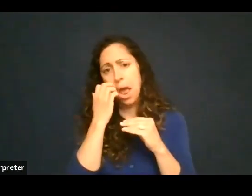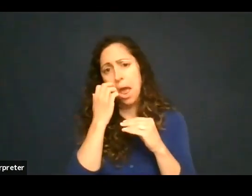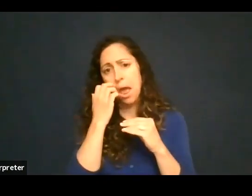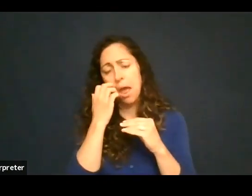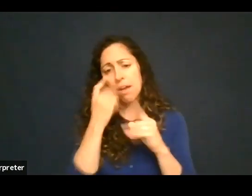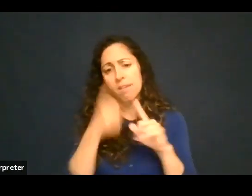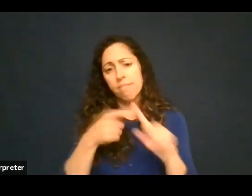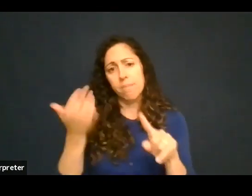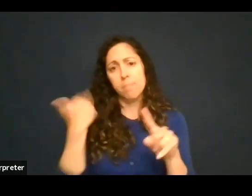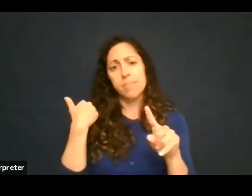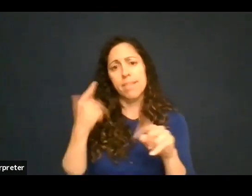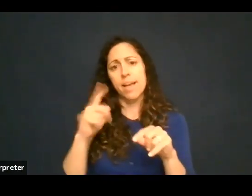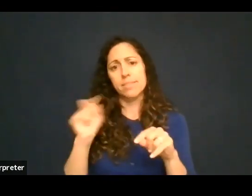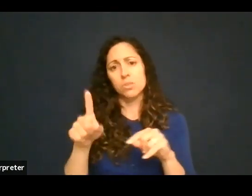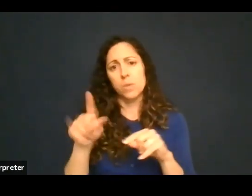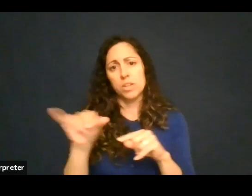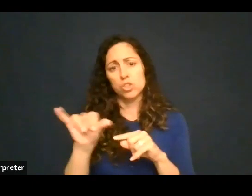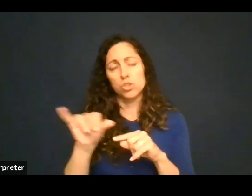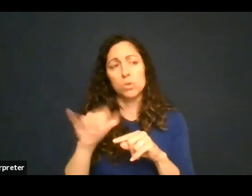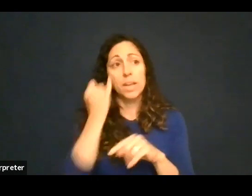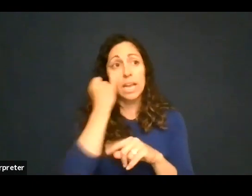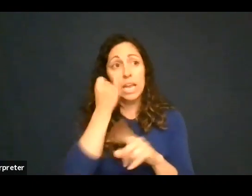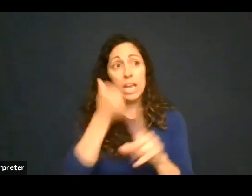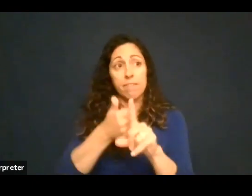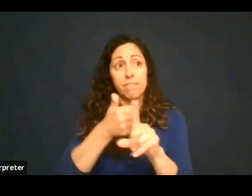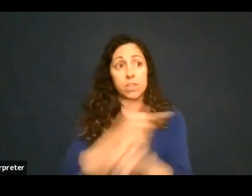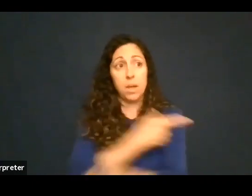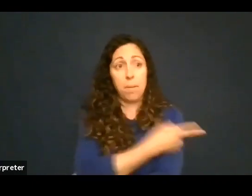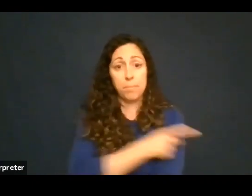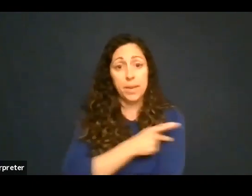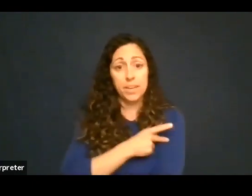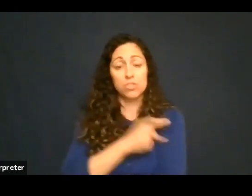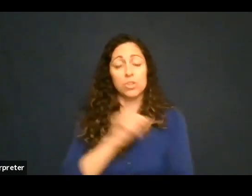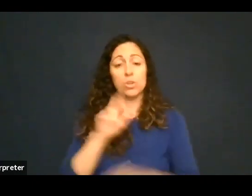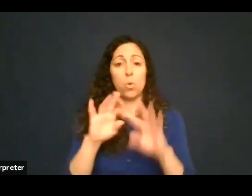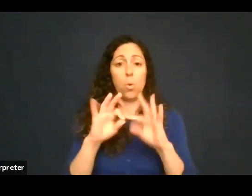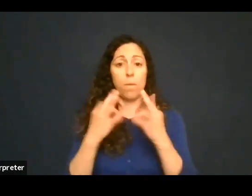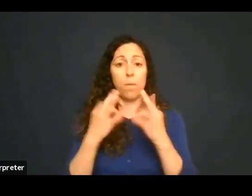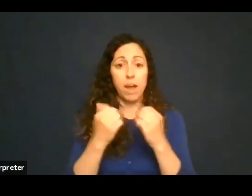If you are a patient or a family with Usher syndrome,